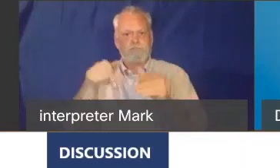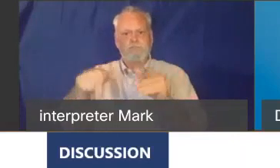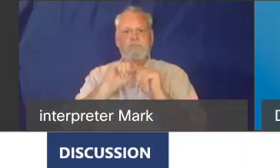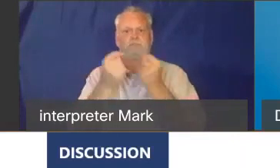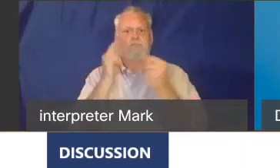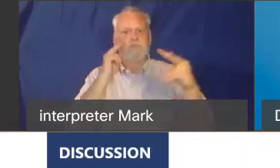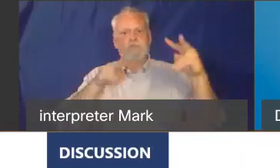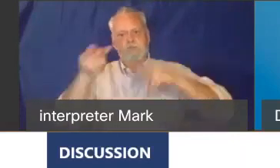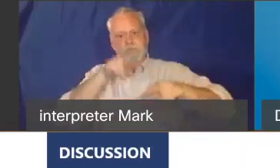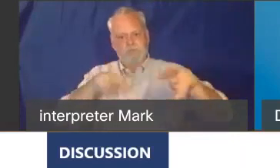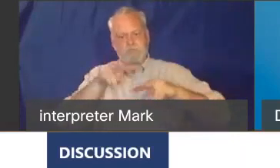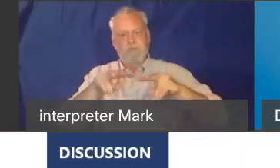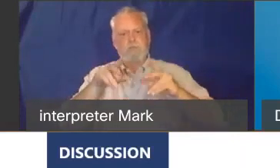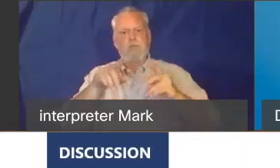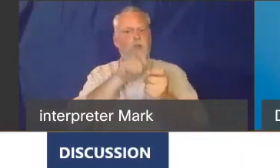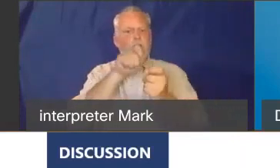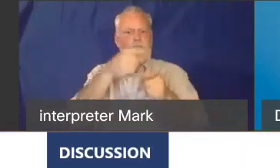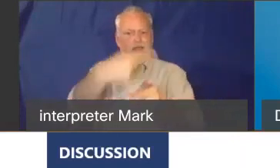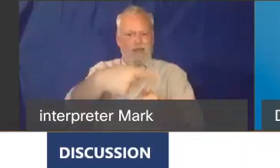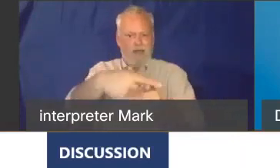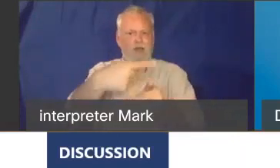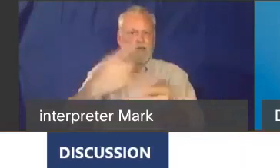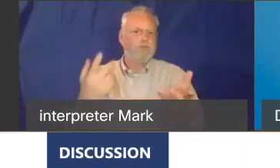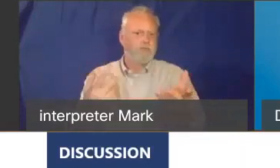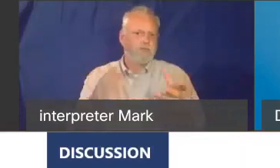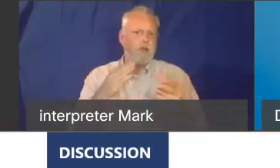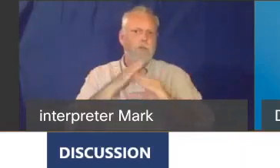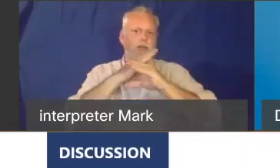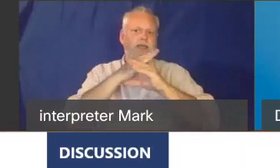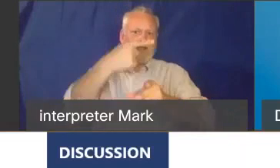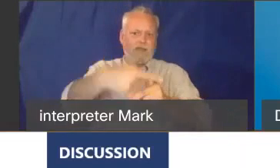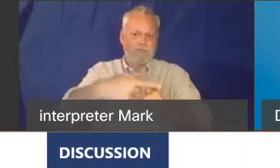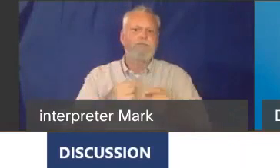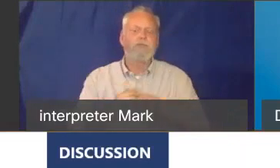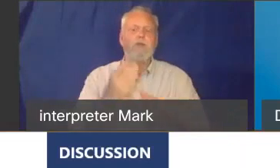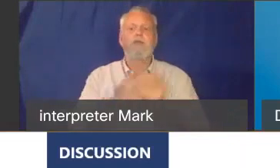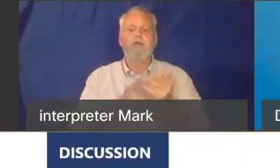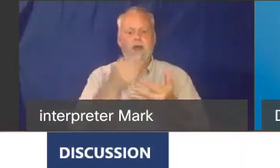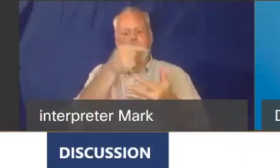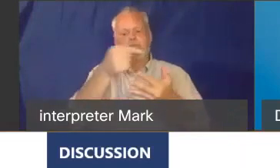Um, especially at intersections, protected intersections some of the elements that could separate out.